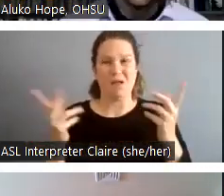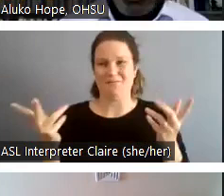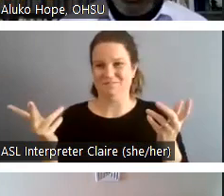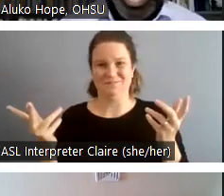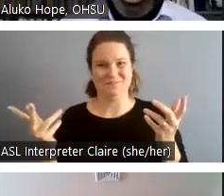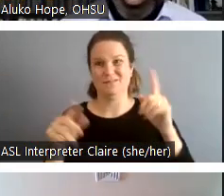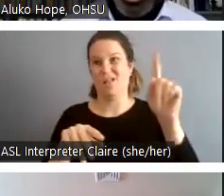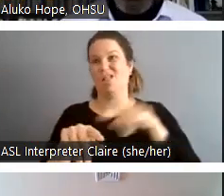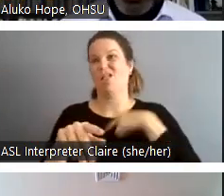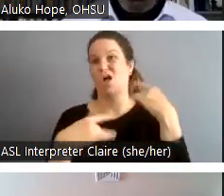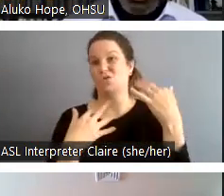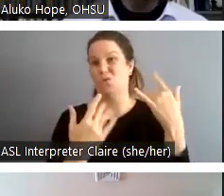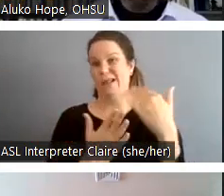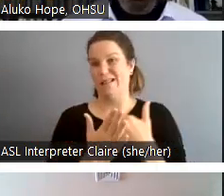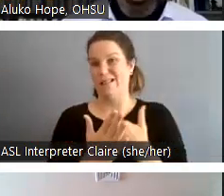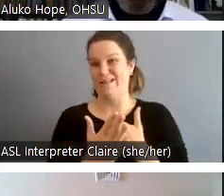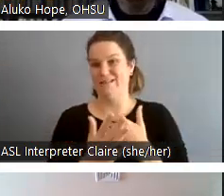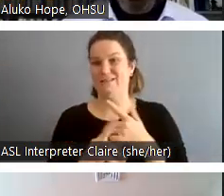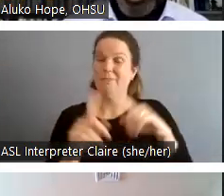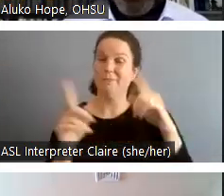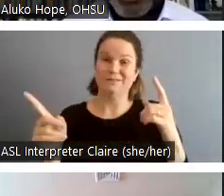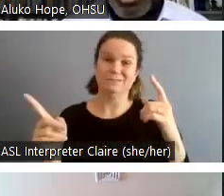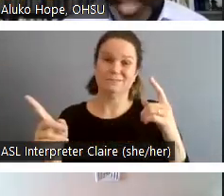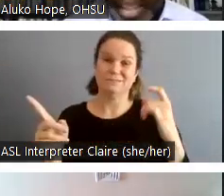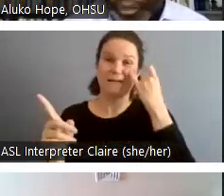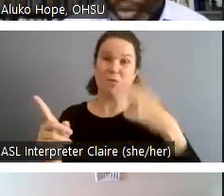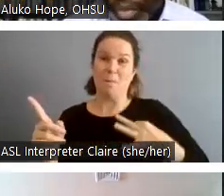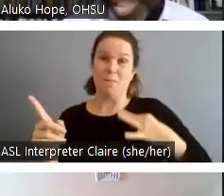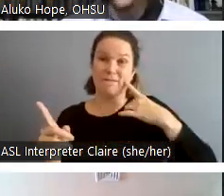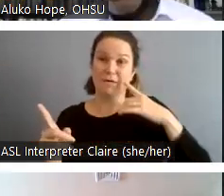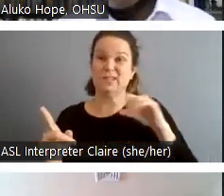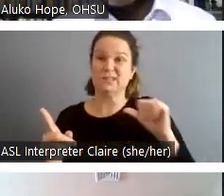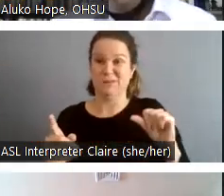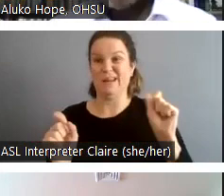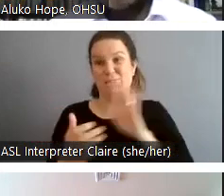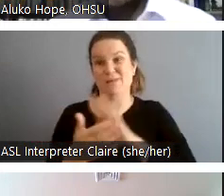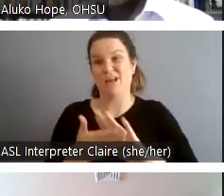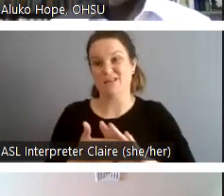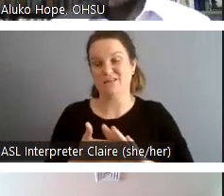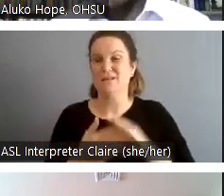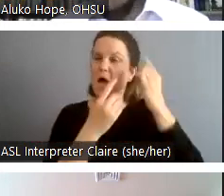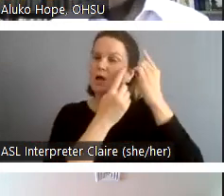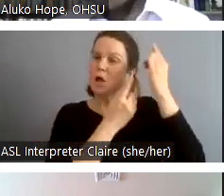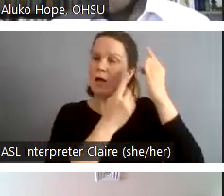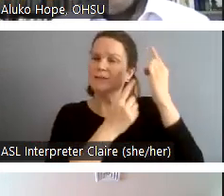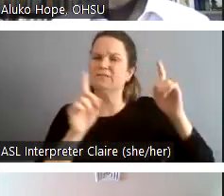long waiting list to getting that done- but it can be helpful if you have, if you're applying for disability, to get that formally done. The cognitive testing,